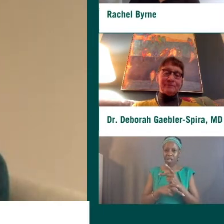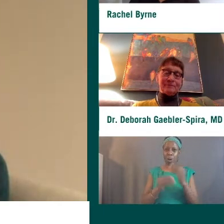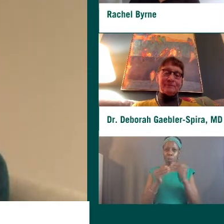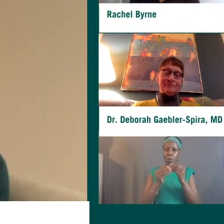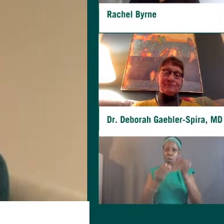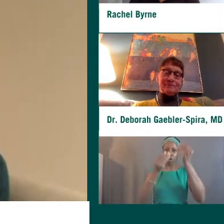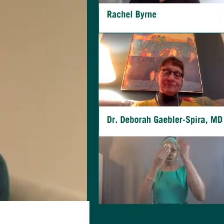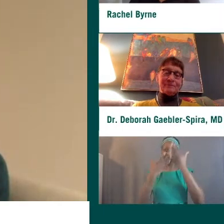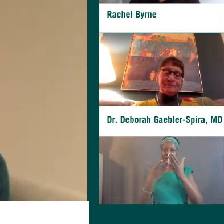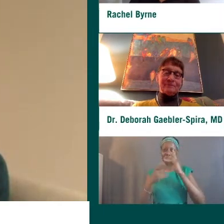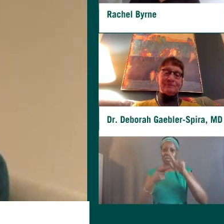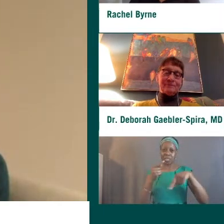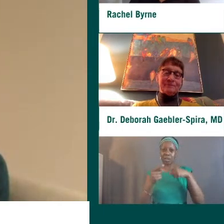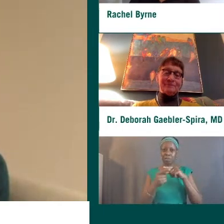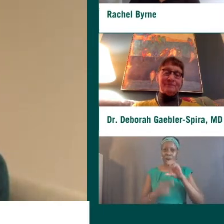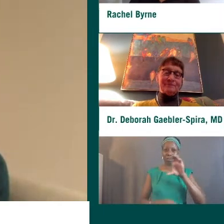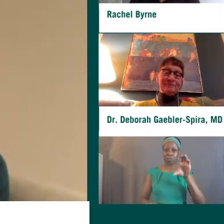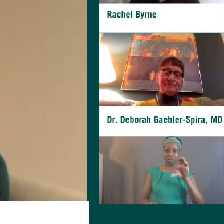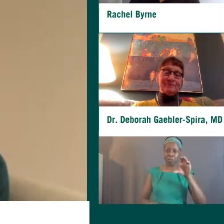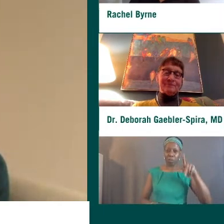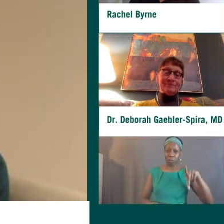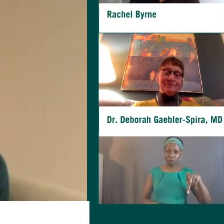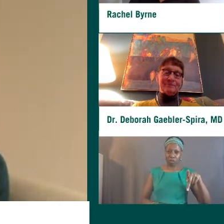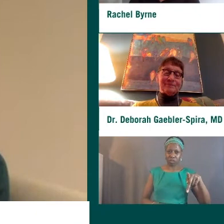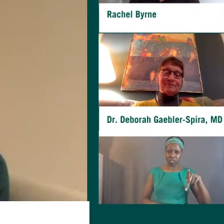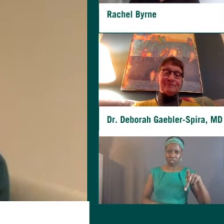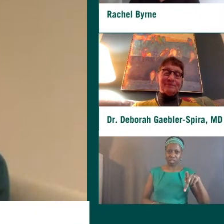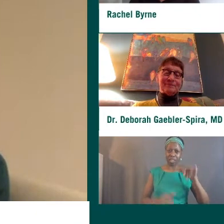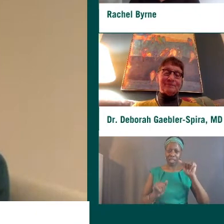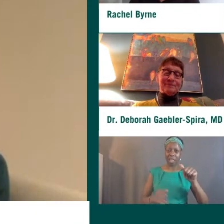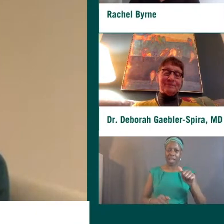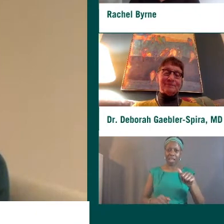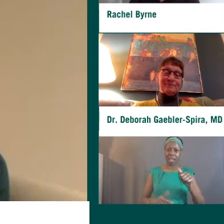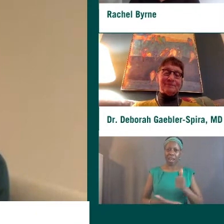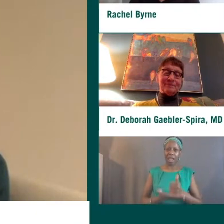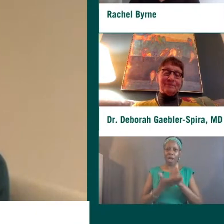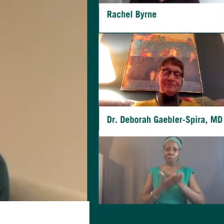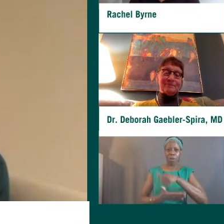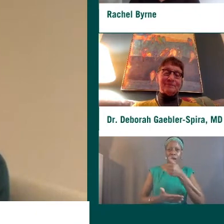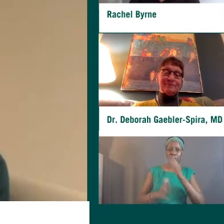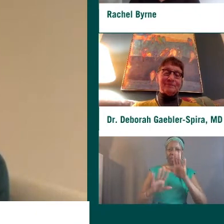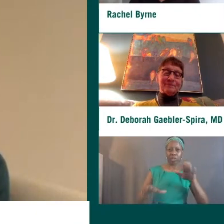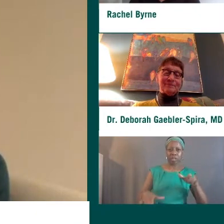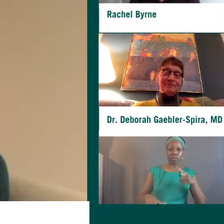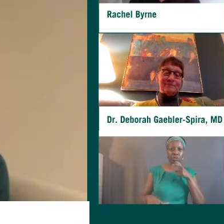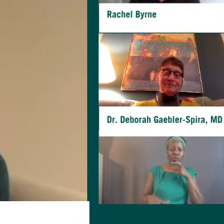about cerebral palsy. They can have other kids that come after me.